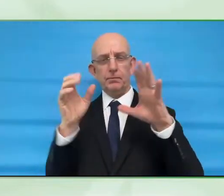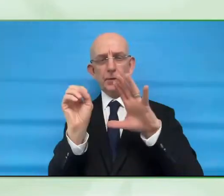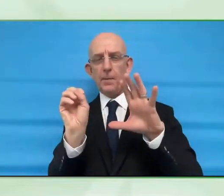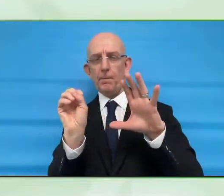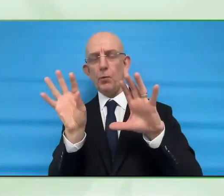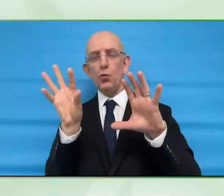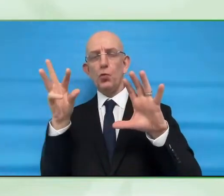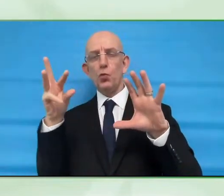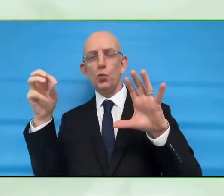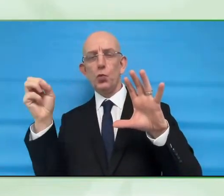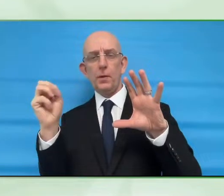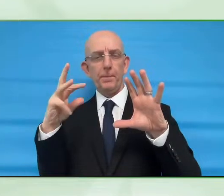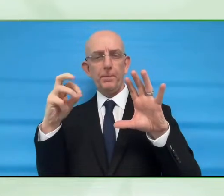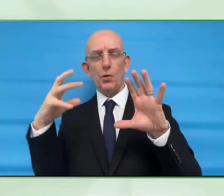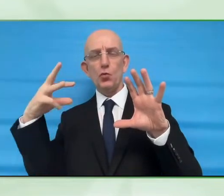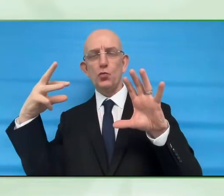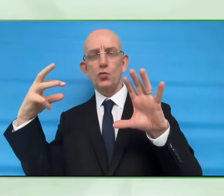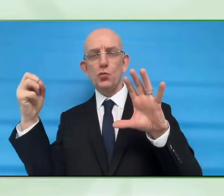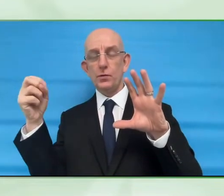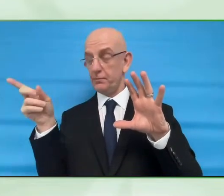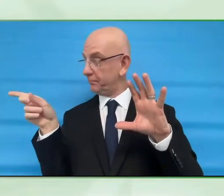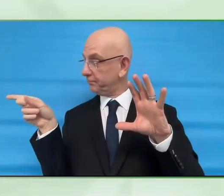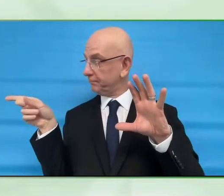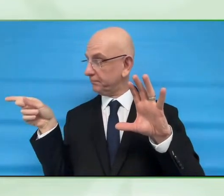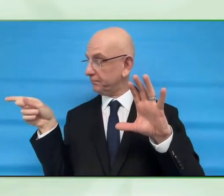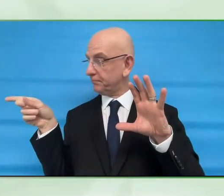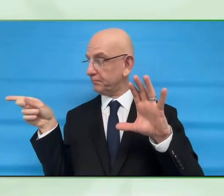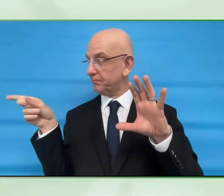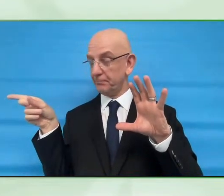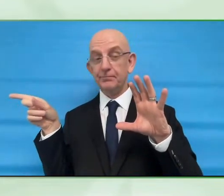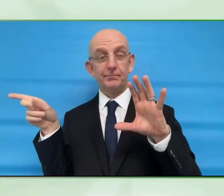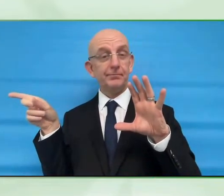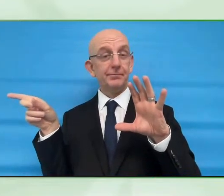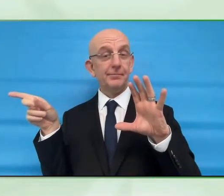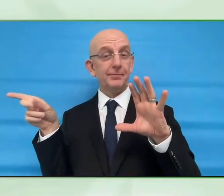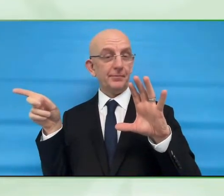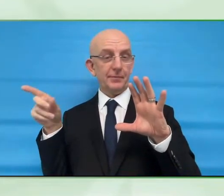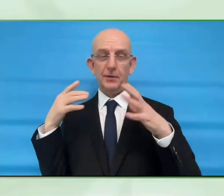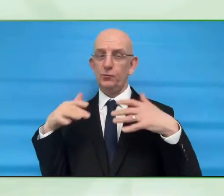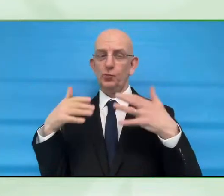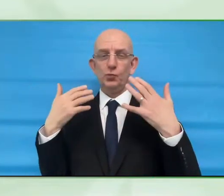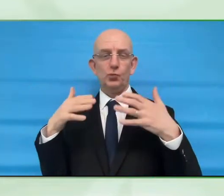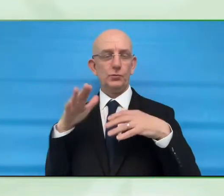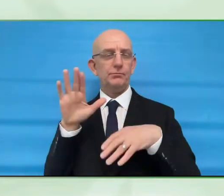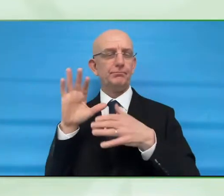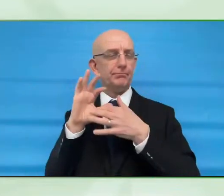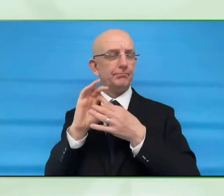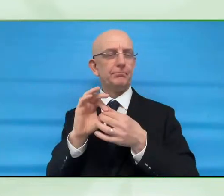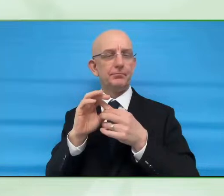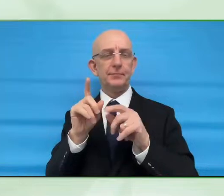appreciate the sounds using the senses, so we talk about the sense of touch.